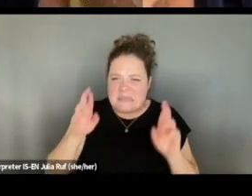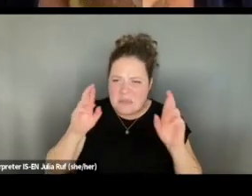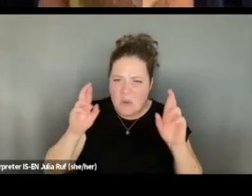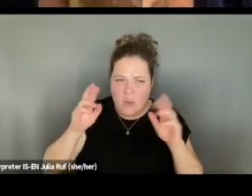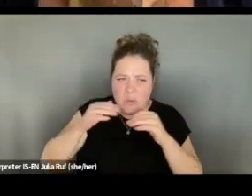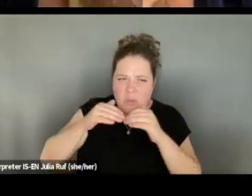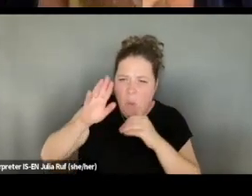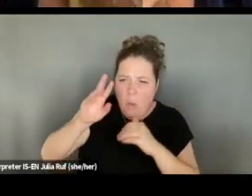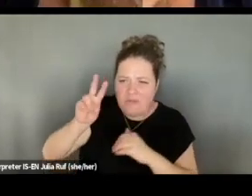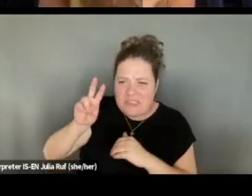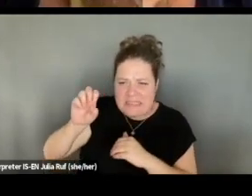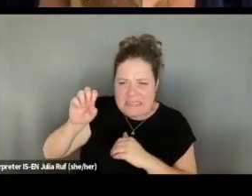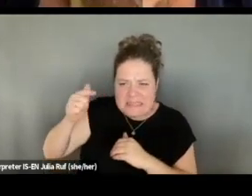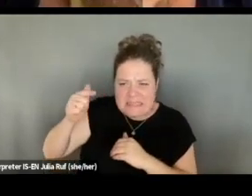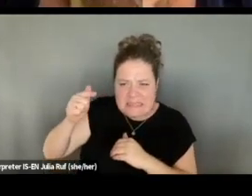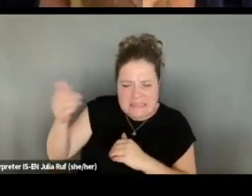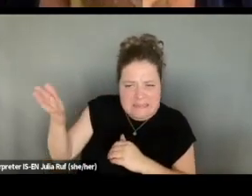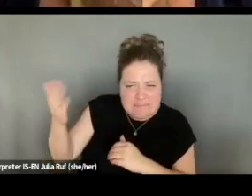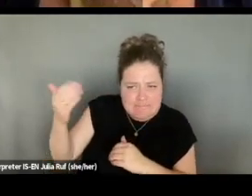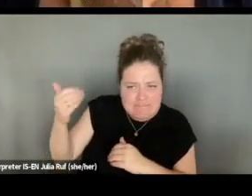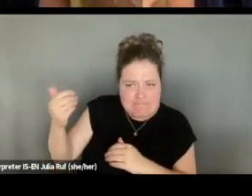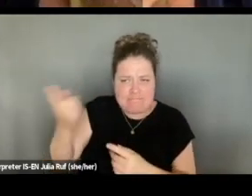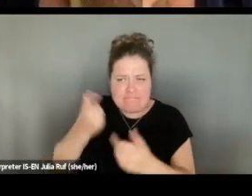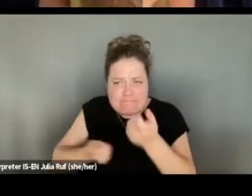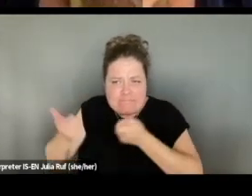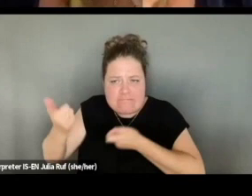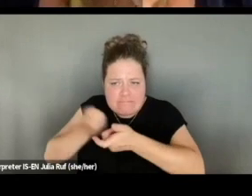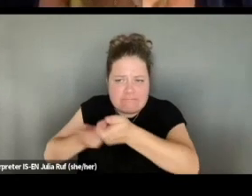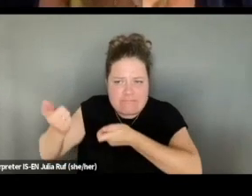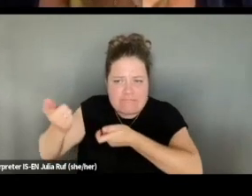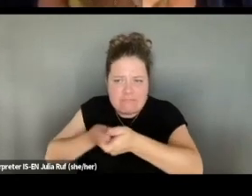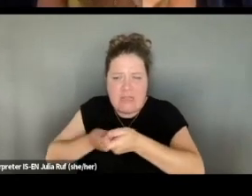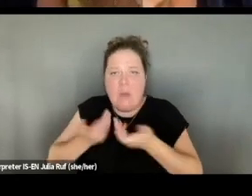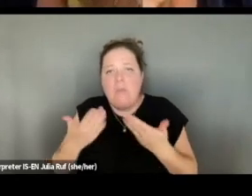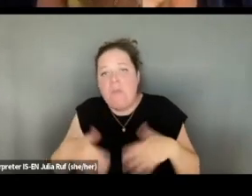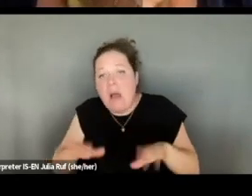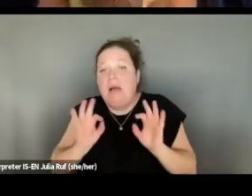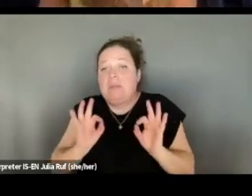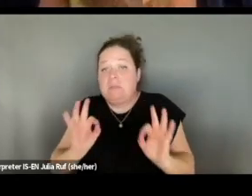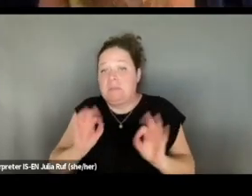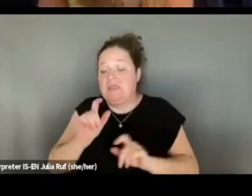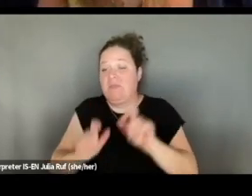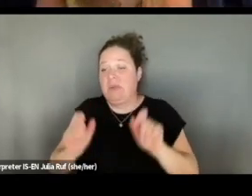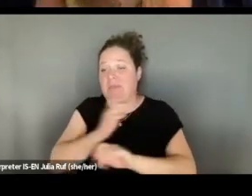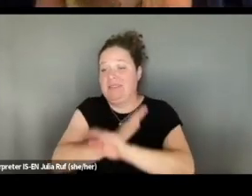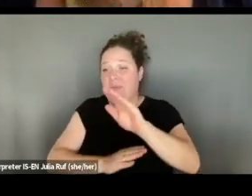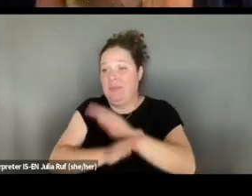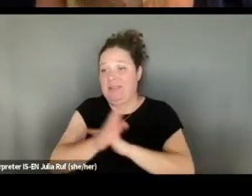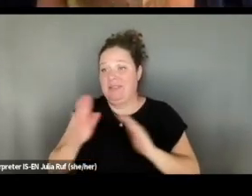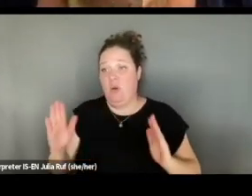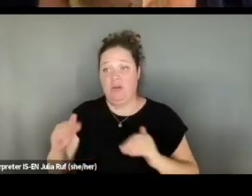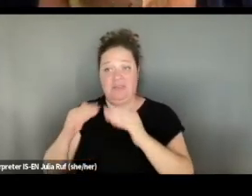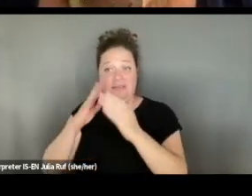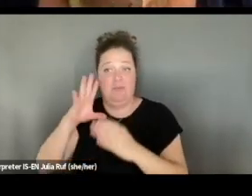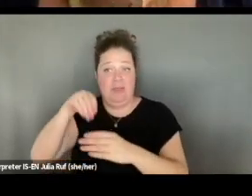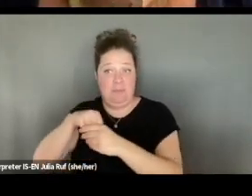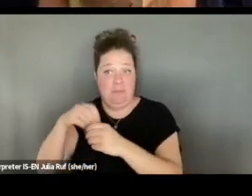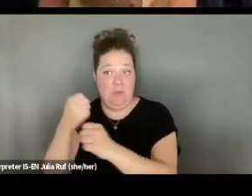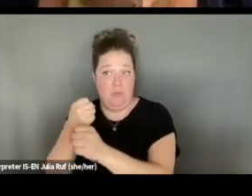a good representation from the organizations of persons with disabilities. So, now we know who